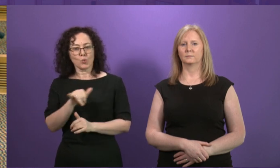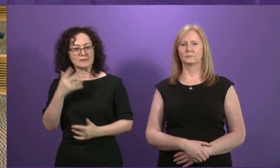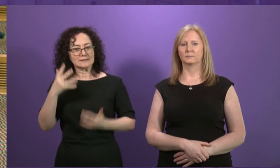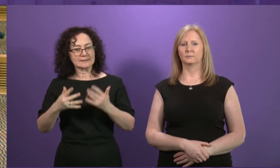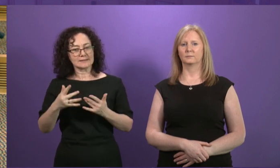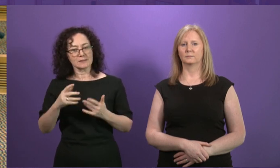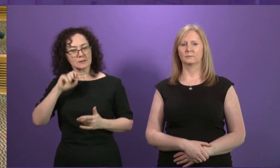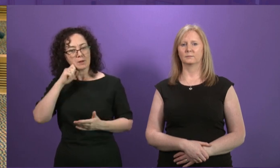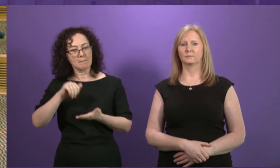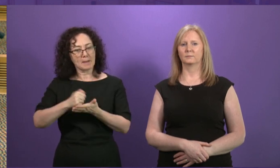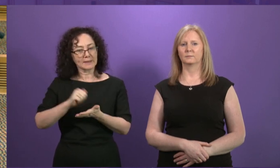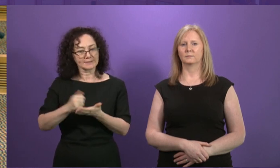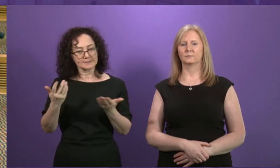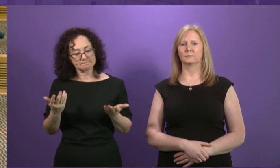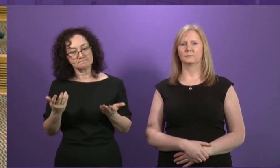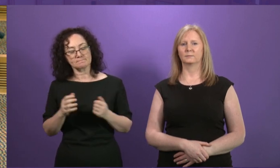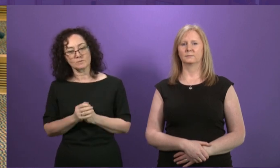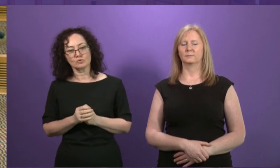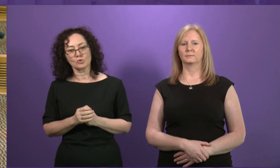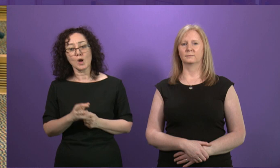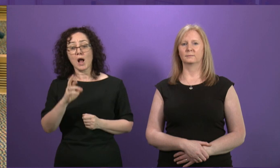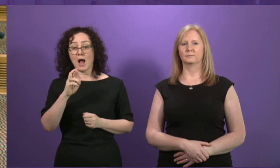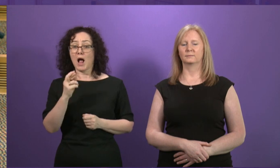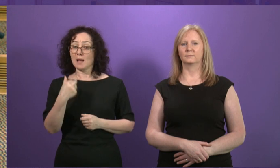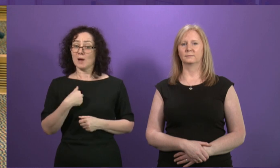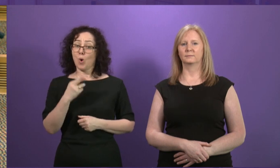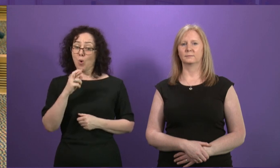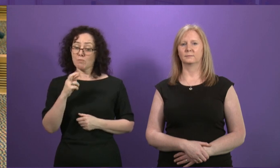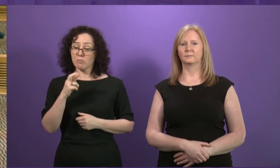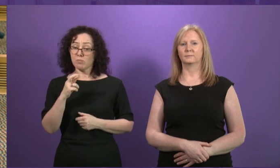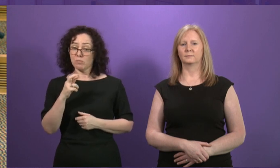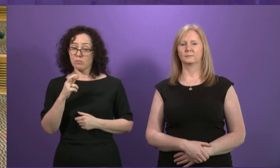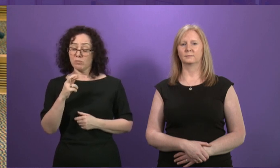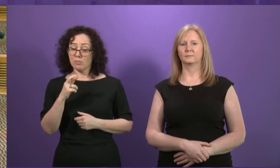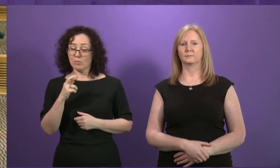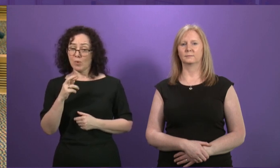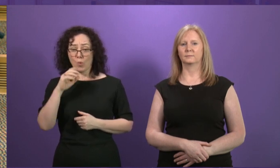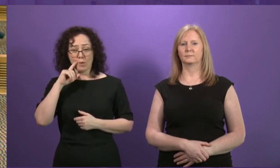I hope that we can have as much transparency and as many comprehensive statistics as possible,